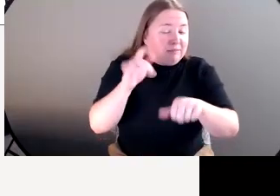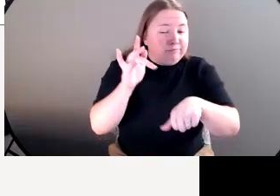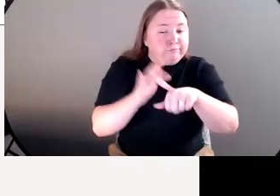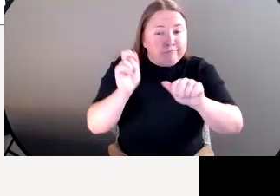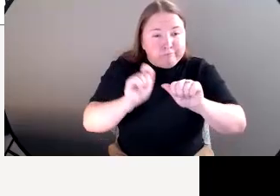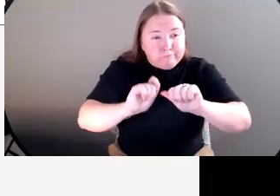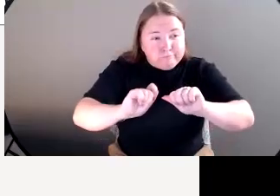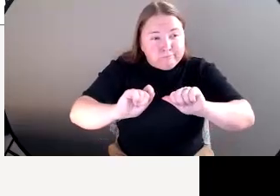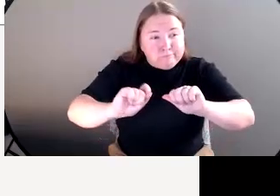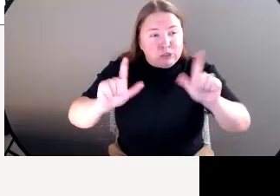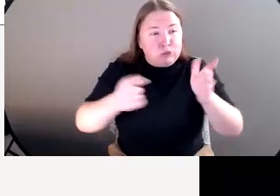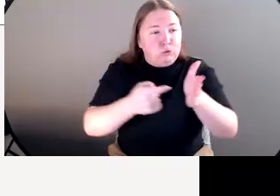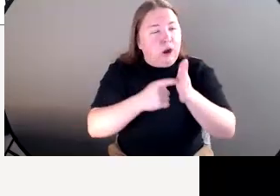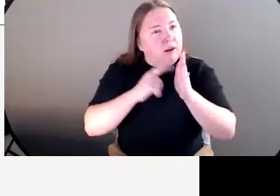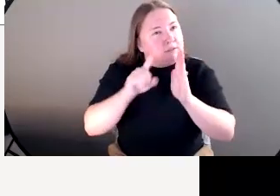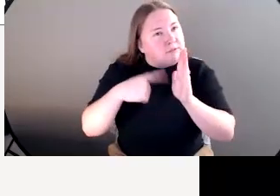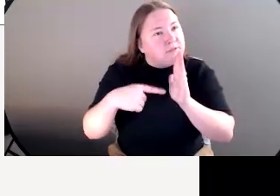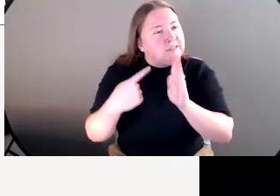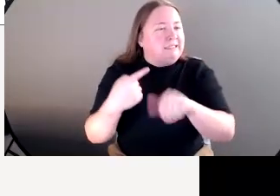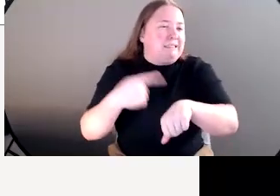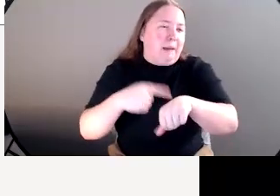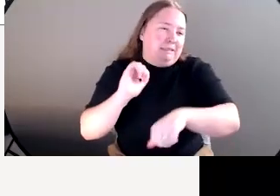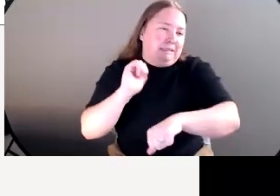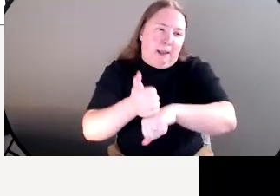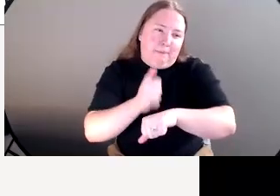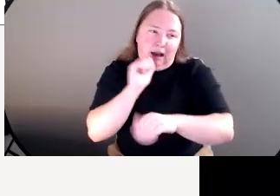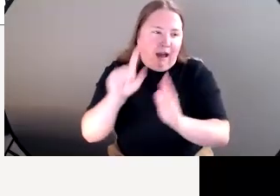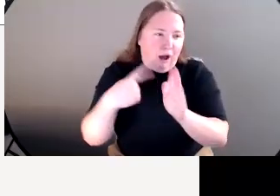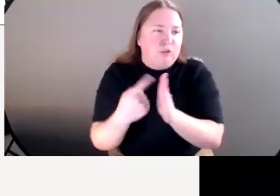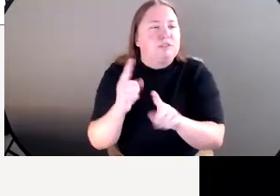to set up, because it's basically reading